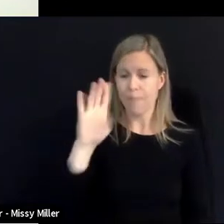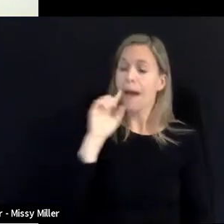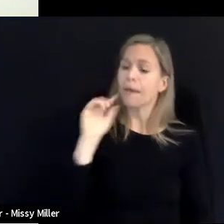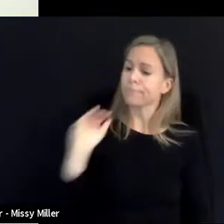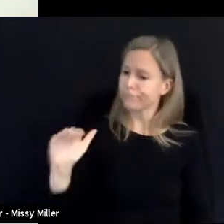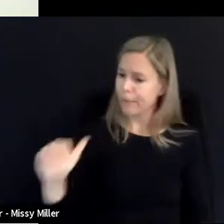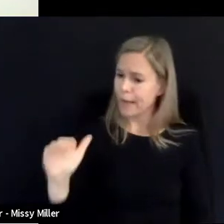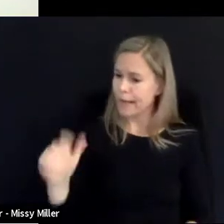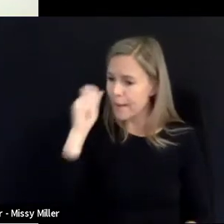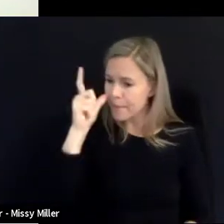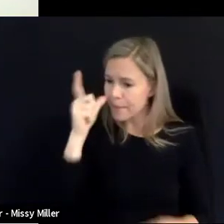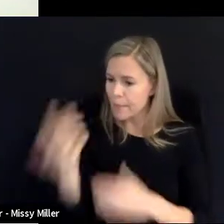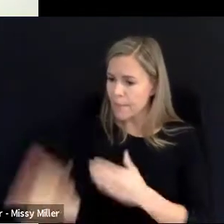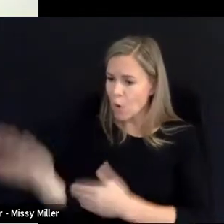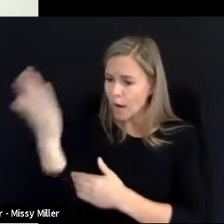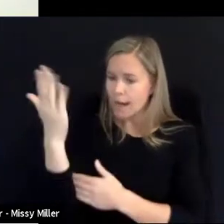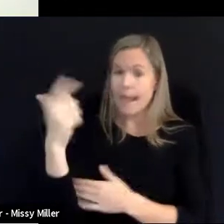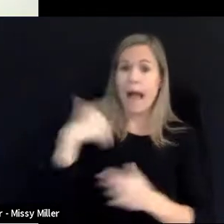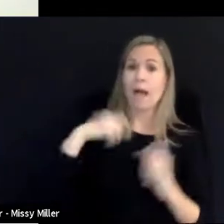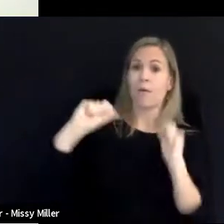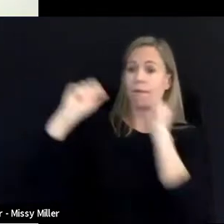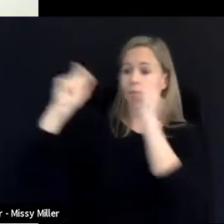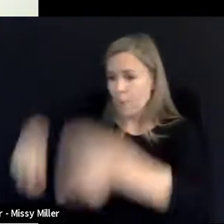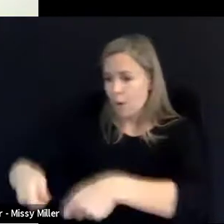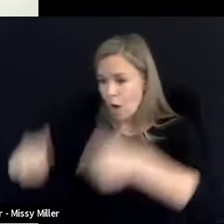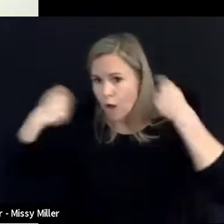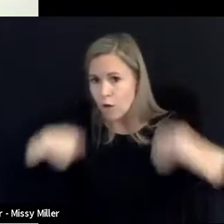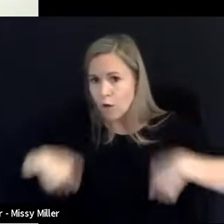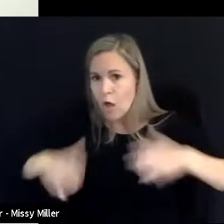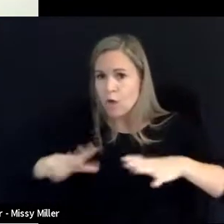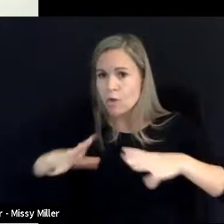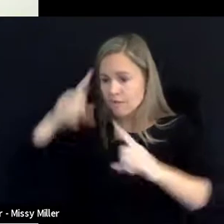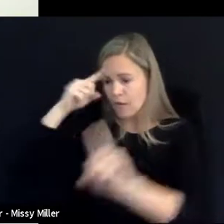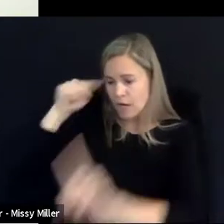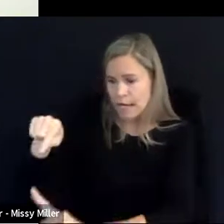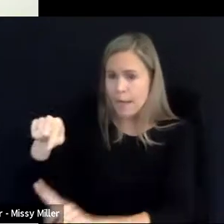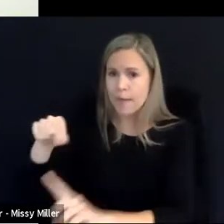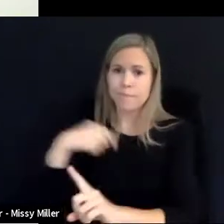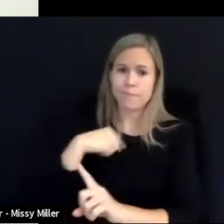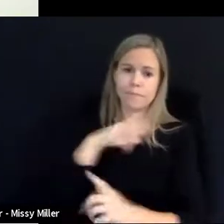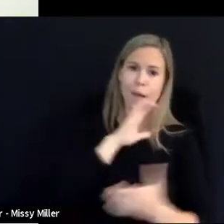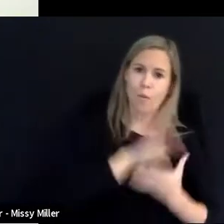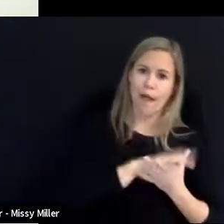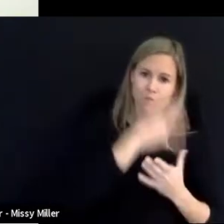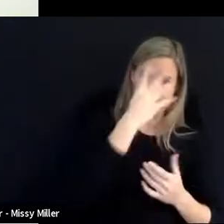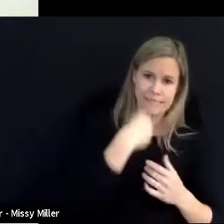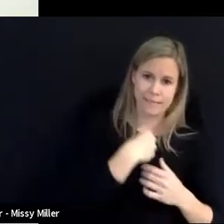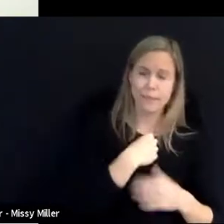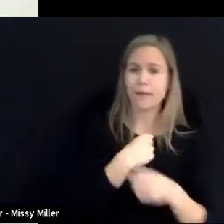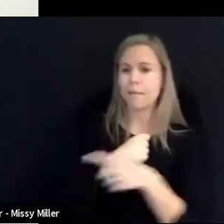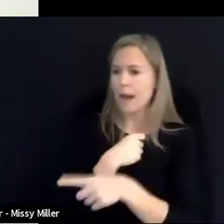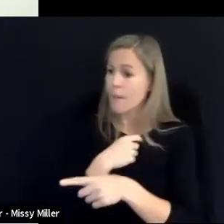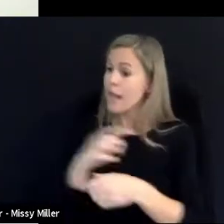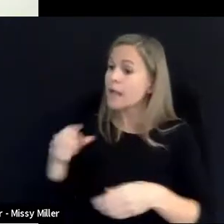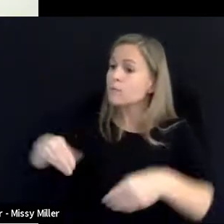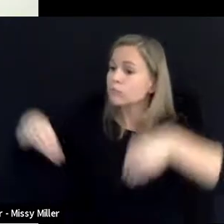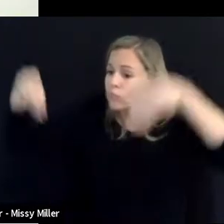while Nancy slept, and which I was fine with. But I would hold up two shirts and say, "Which shirt do you want?" And you would push one of them away.